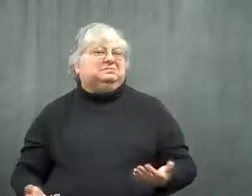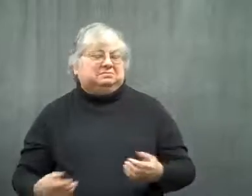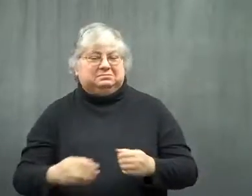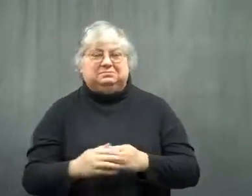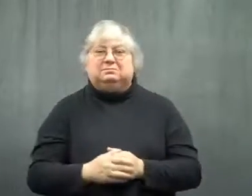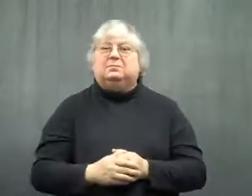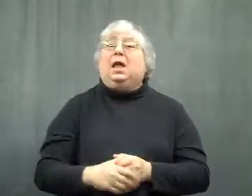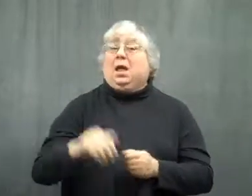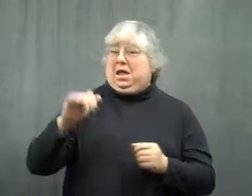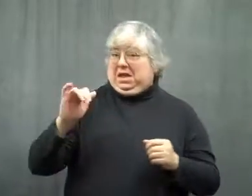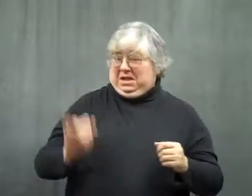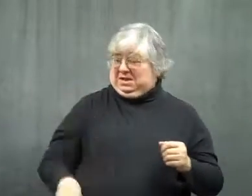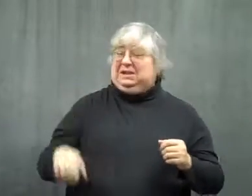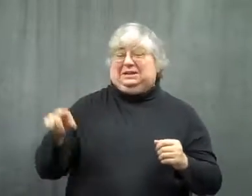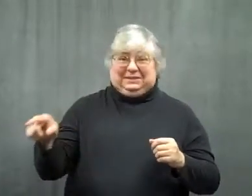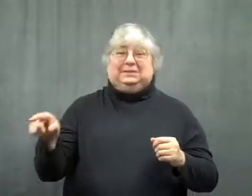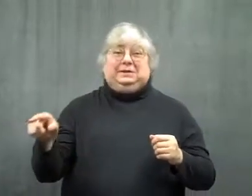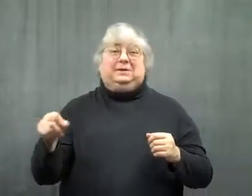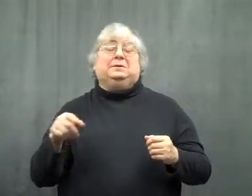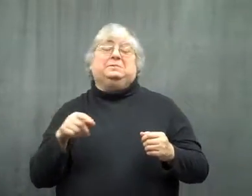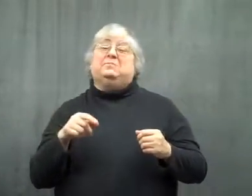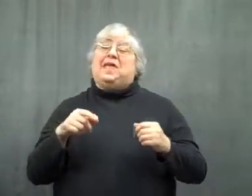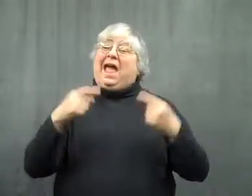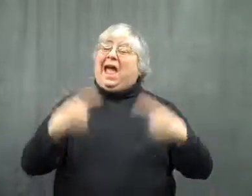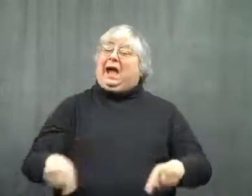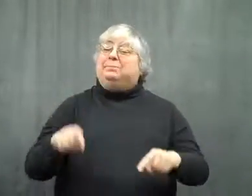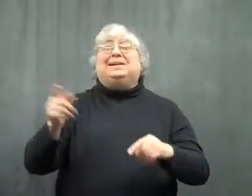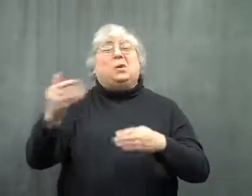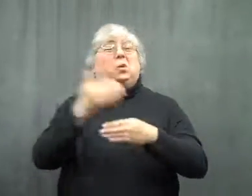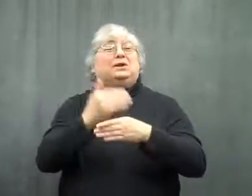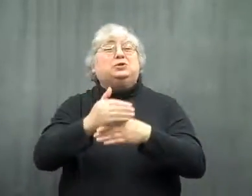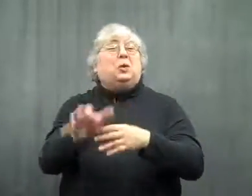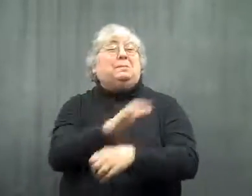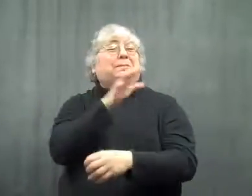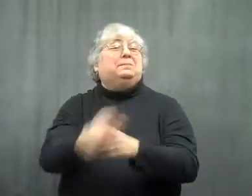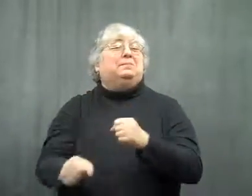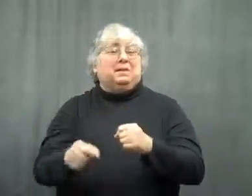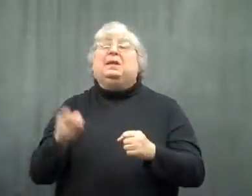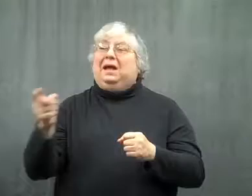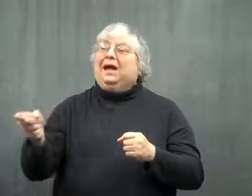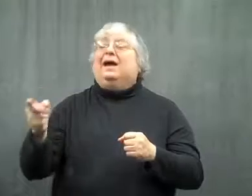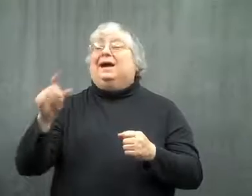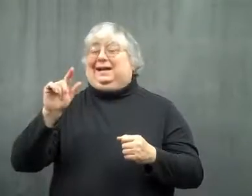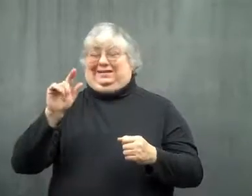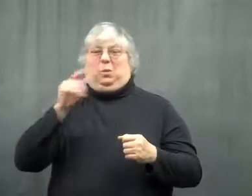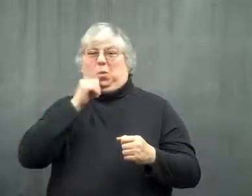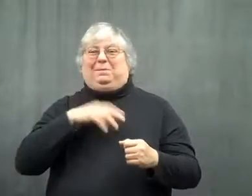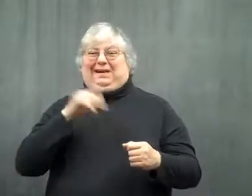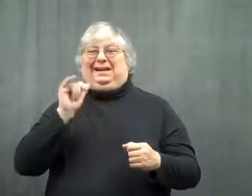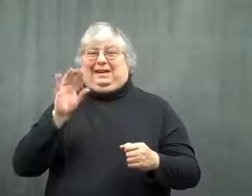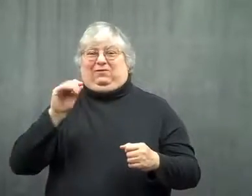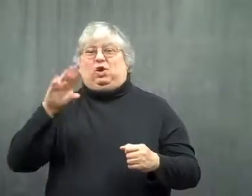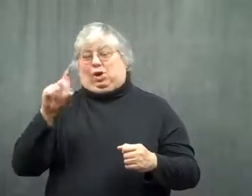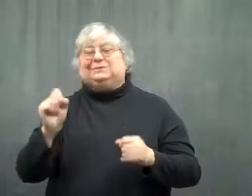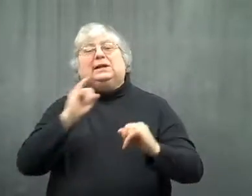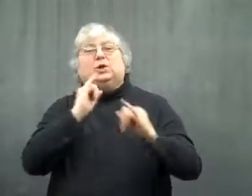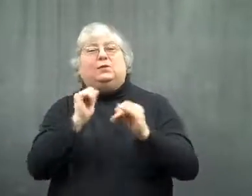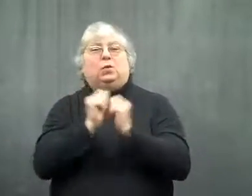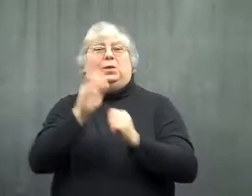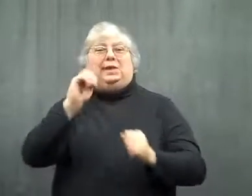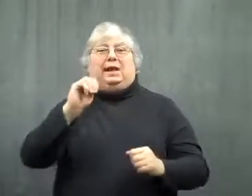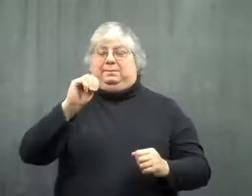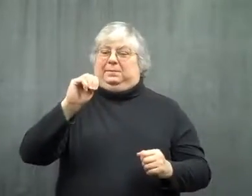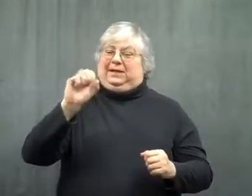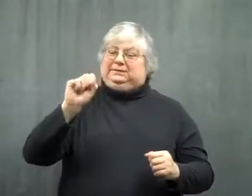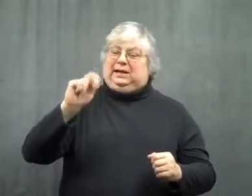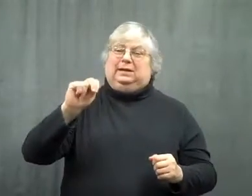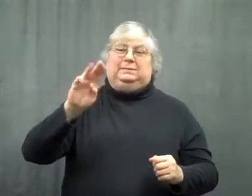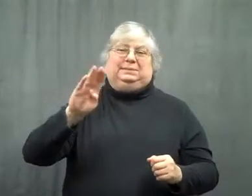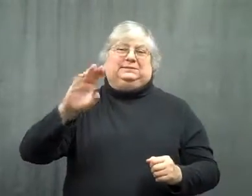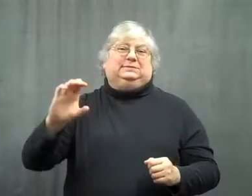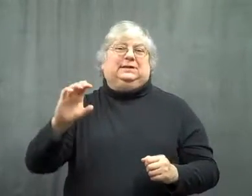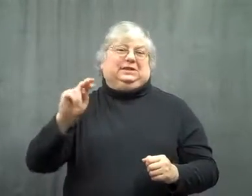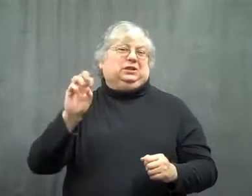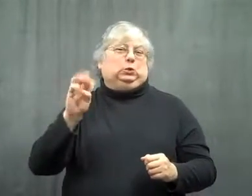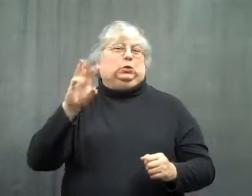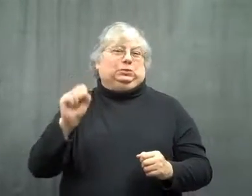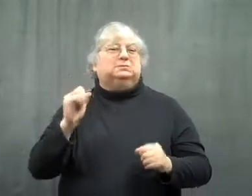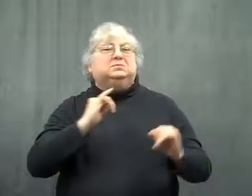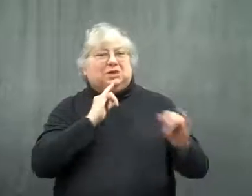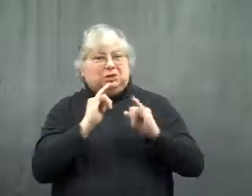After the window incident, Giffords interviewed with MSNBC news.